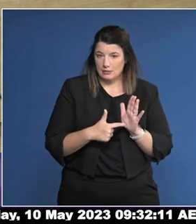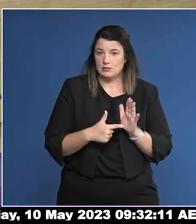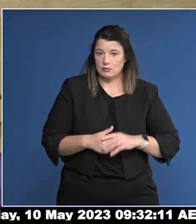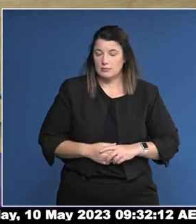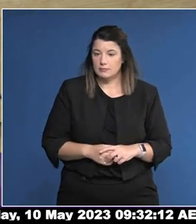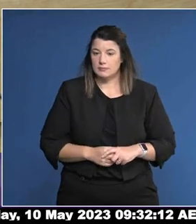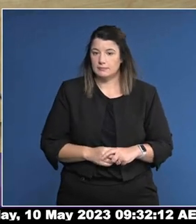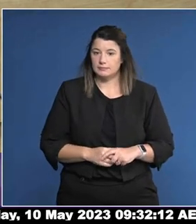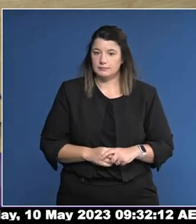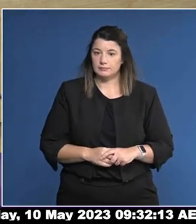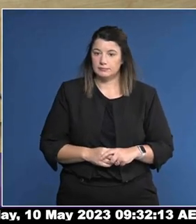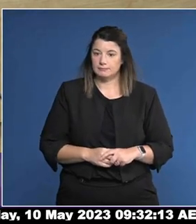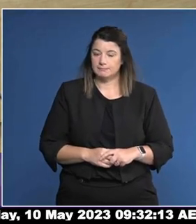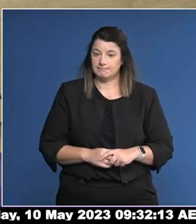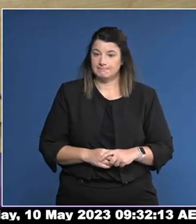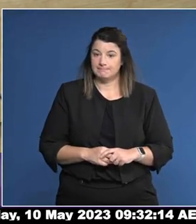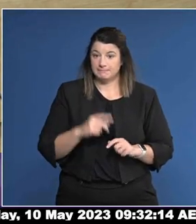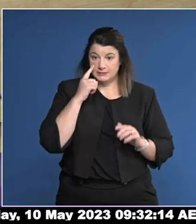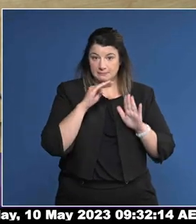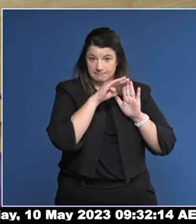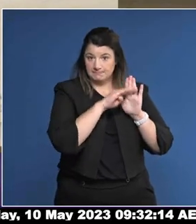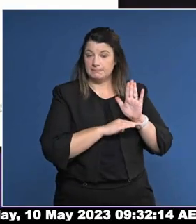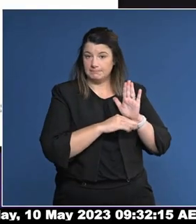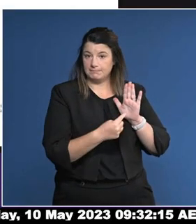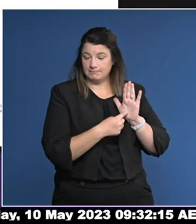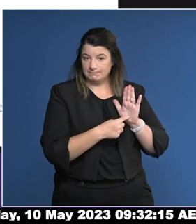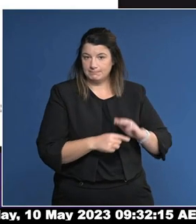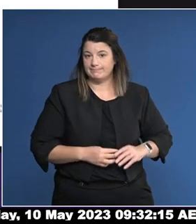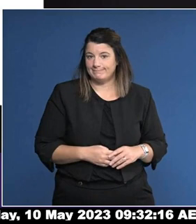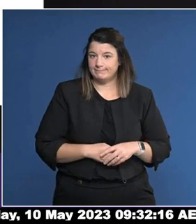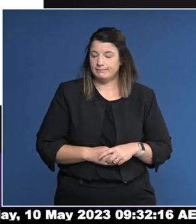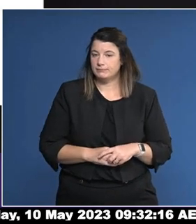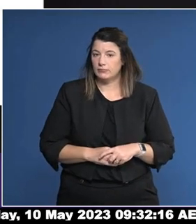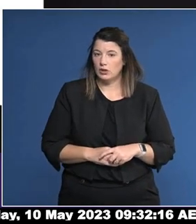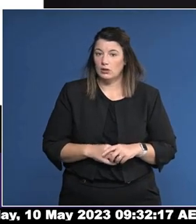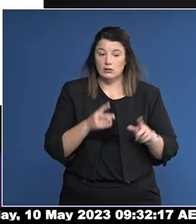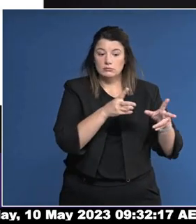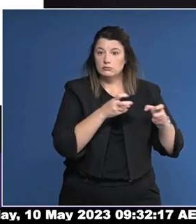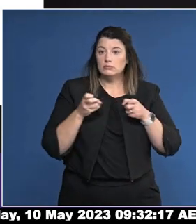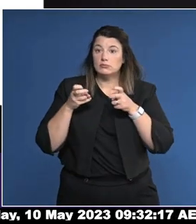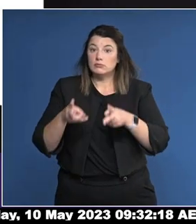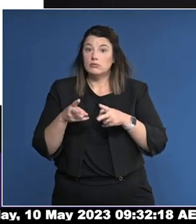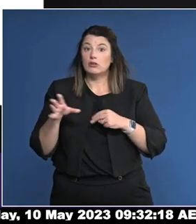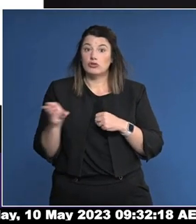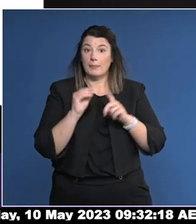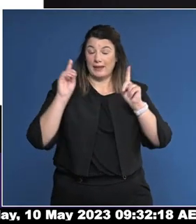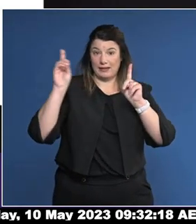Commissioners, you can see that. So, this is taken from the current version of the CPA.